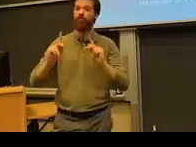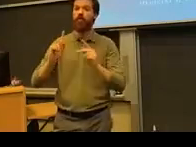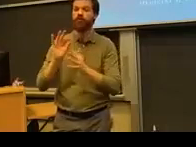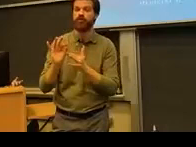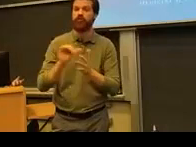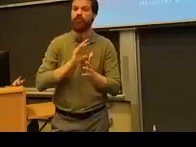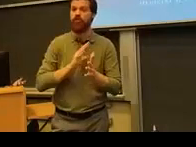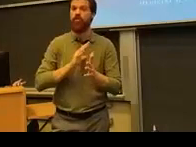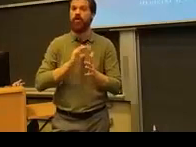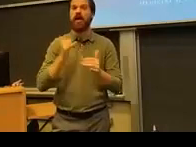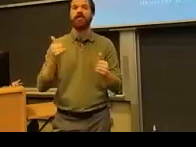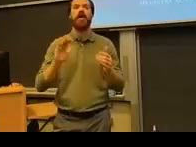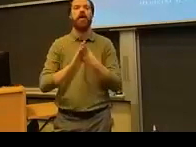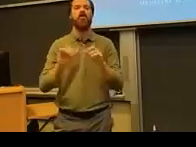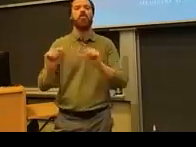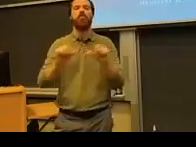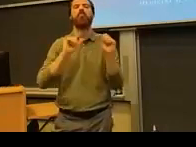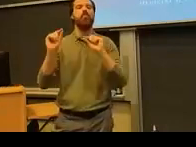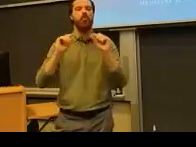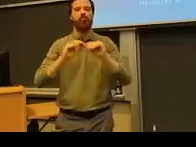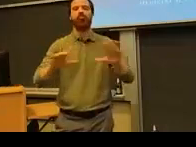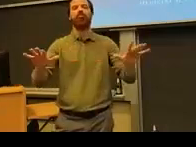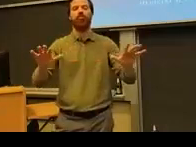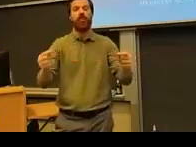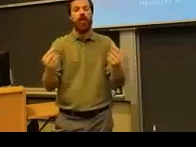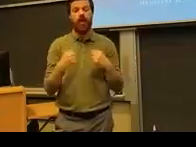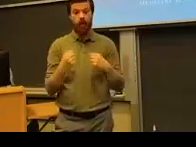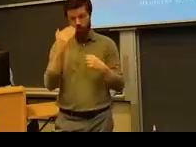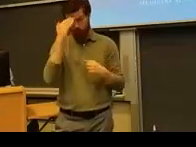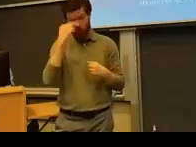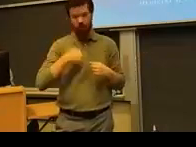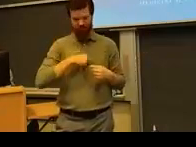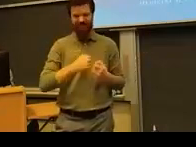the word's kind of gotten out and they come in here knowing that we are a safe place for them